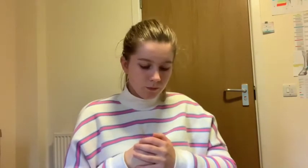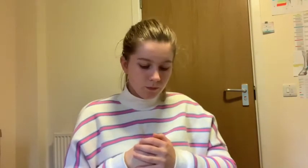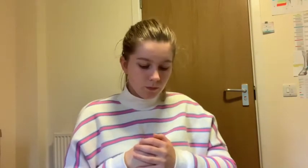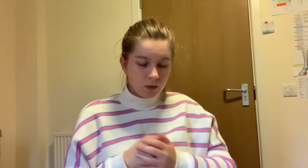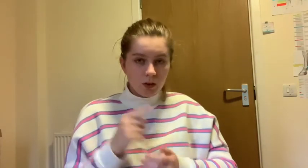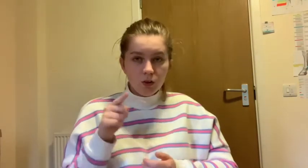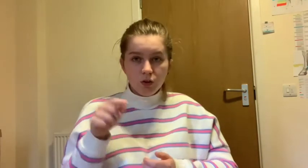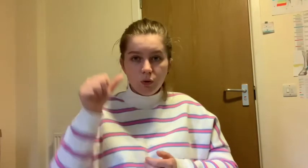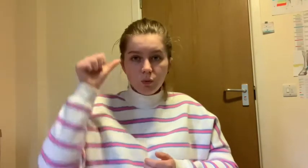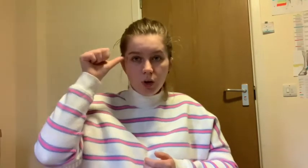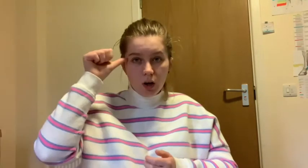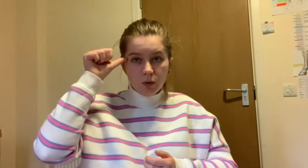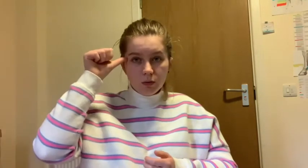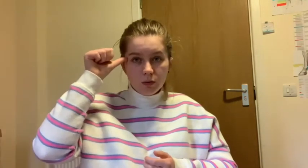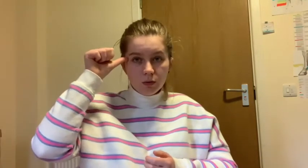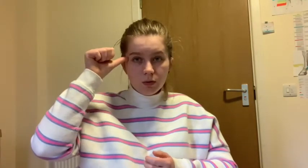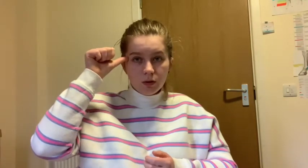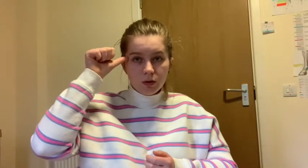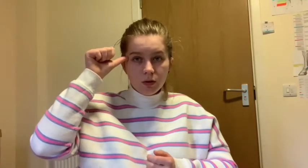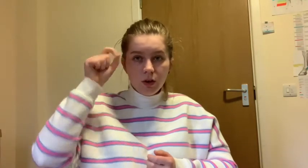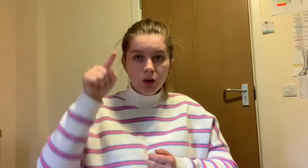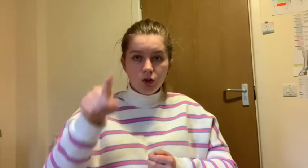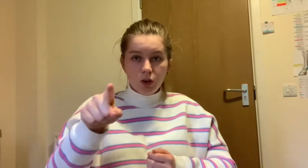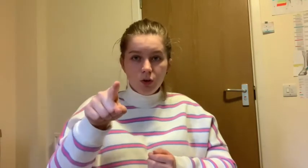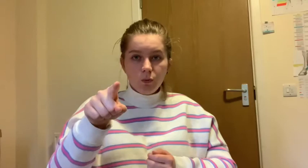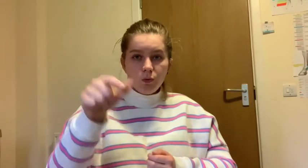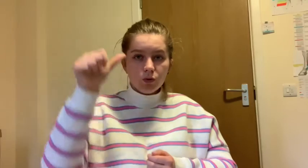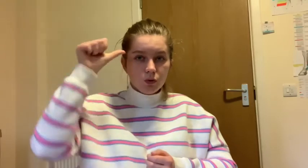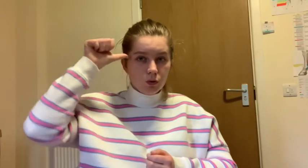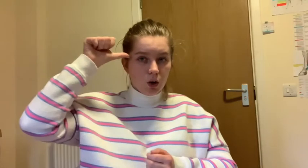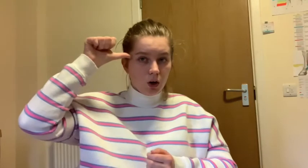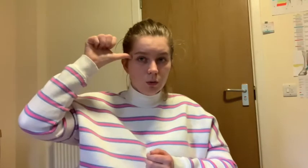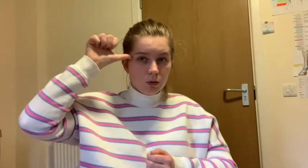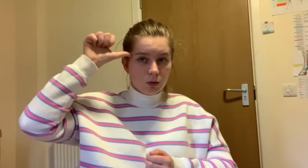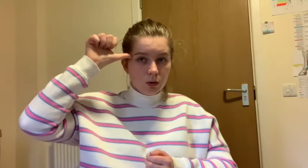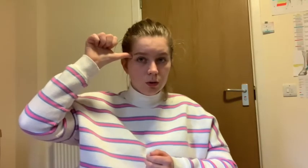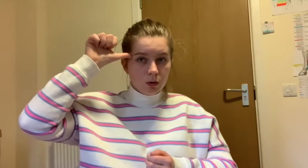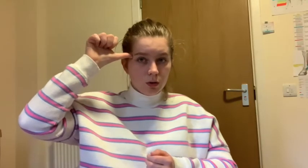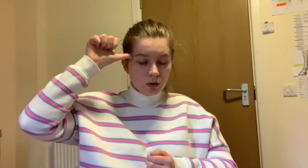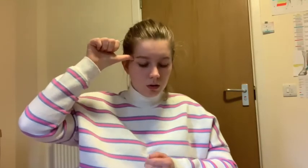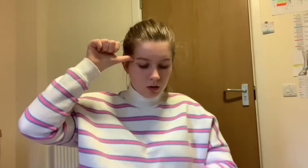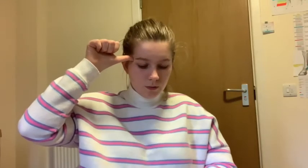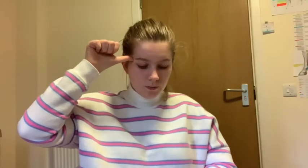"You know". x2